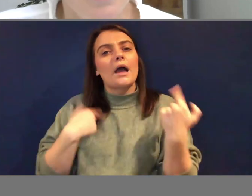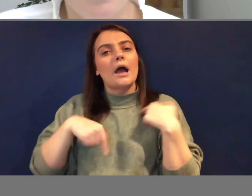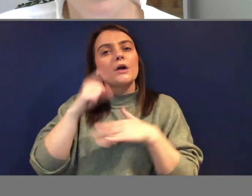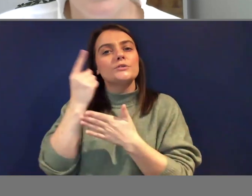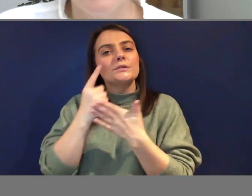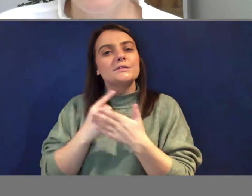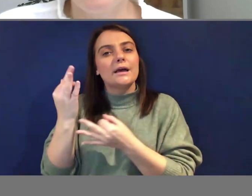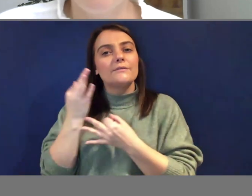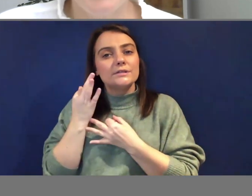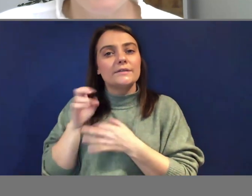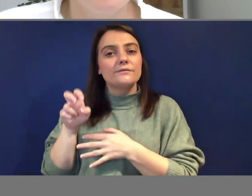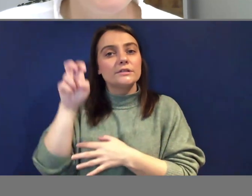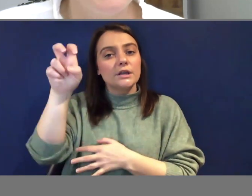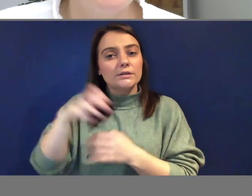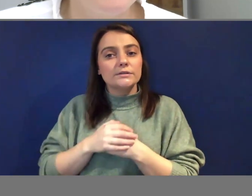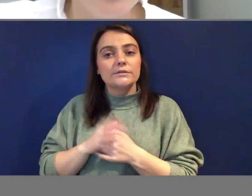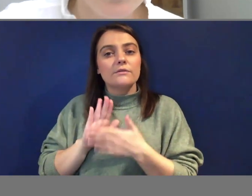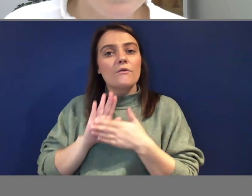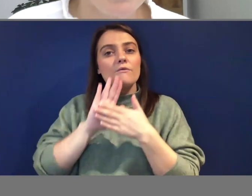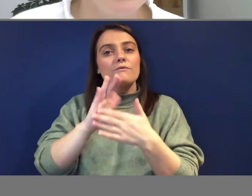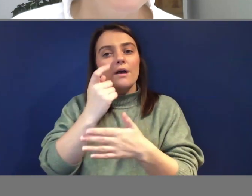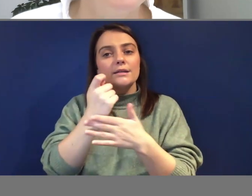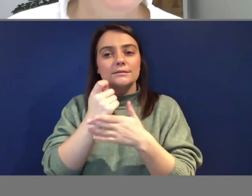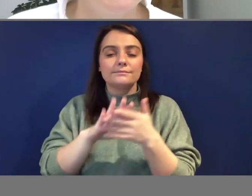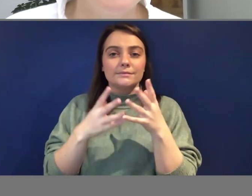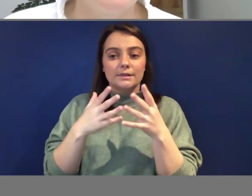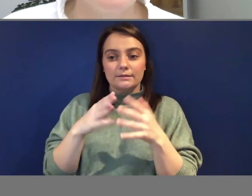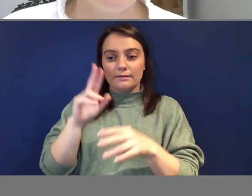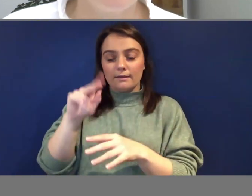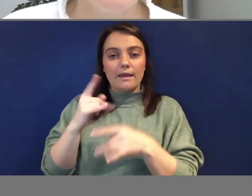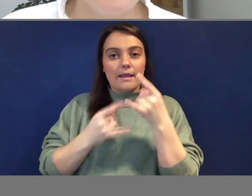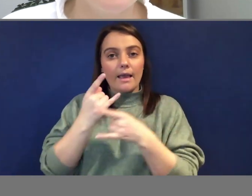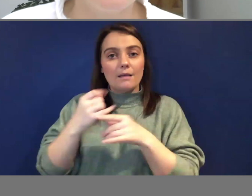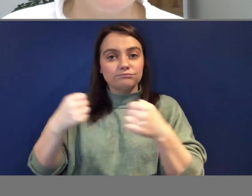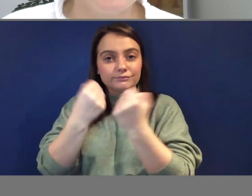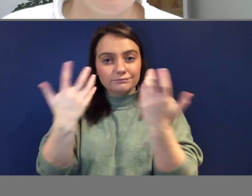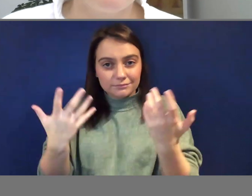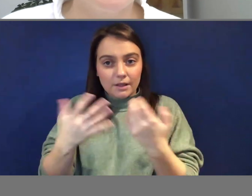stories so we can avoid circumstances that cause accidents and then if an accident does happen